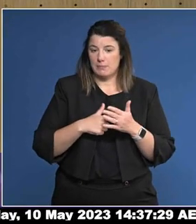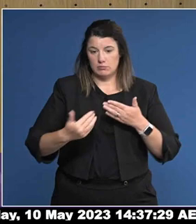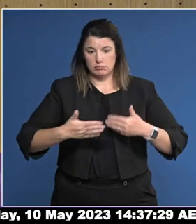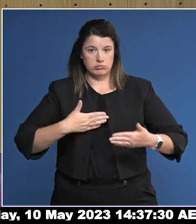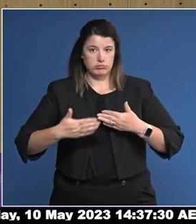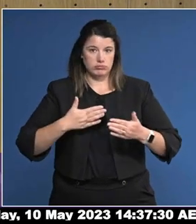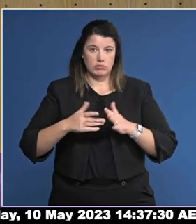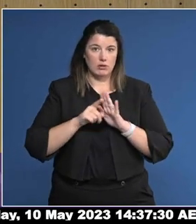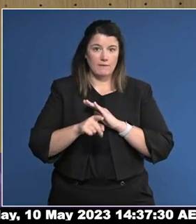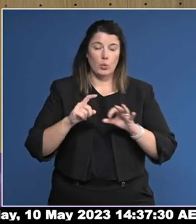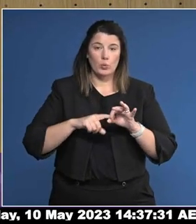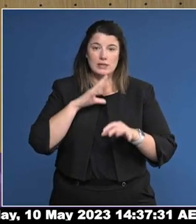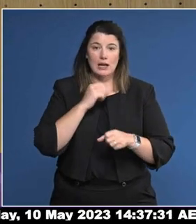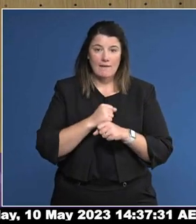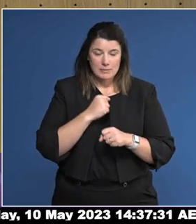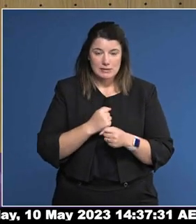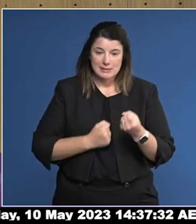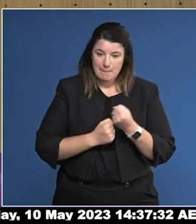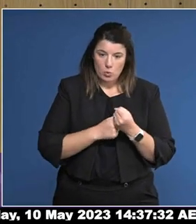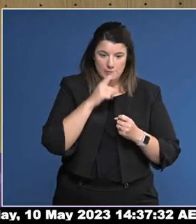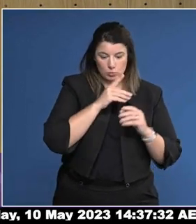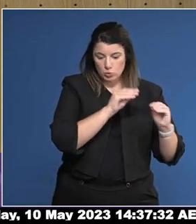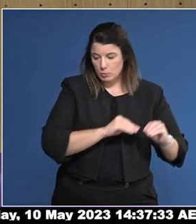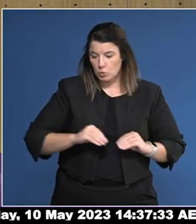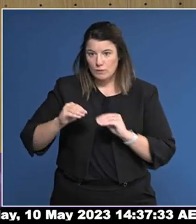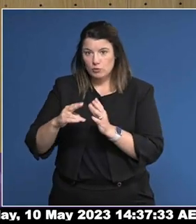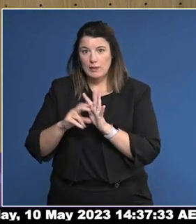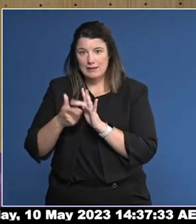Government. The Department of Education supplied theirs directly to the NDIA